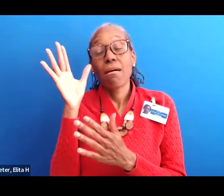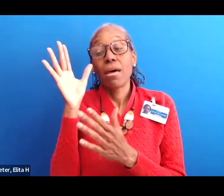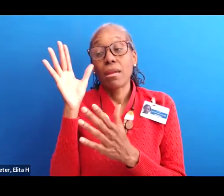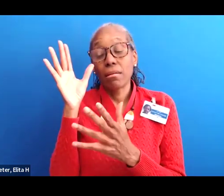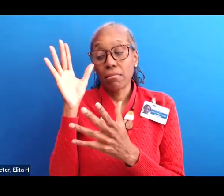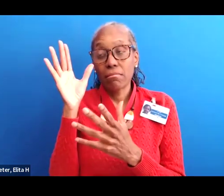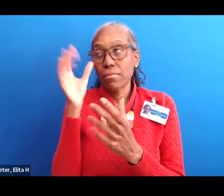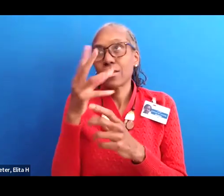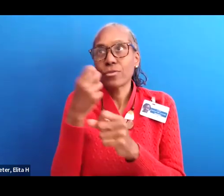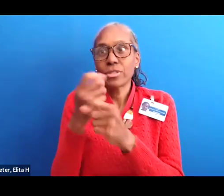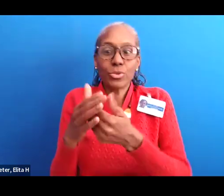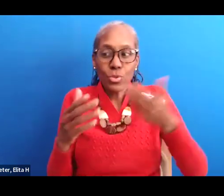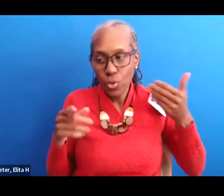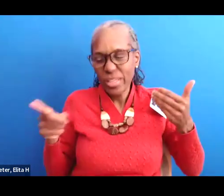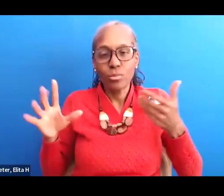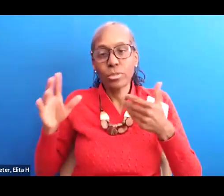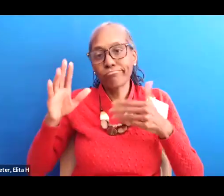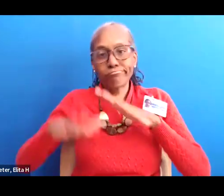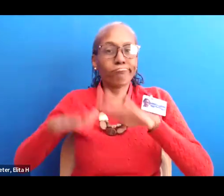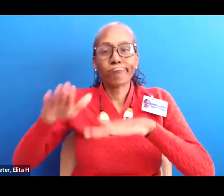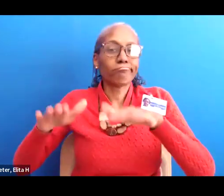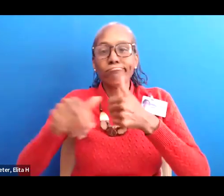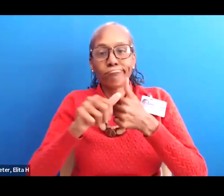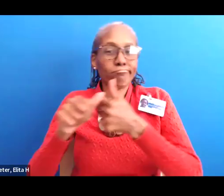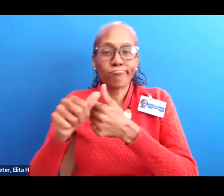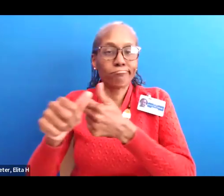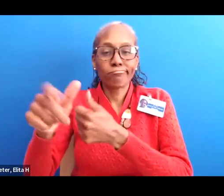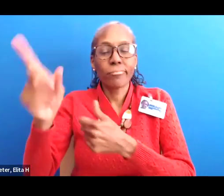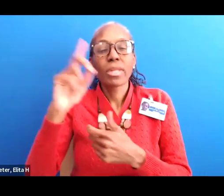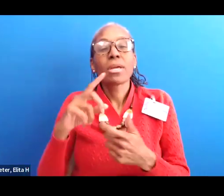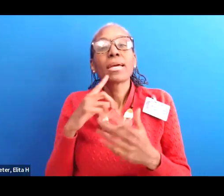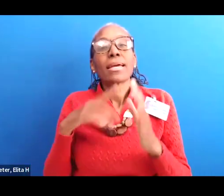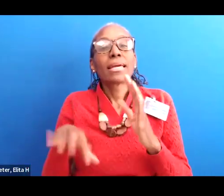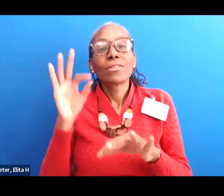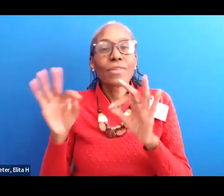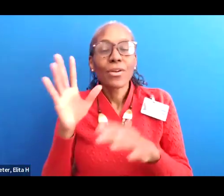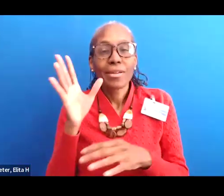years ago and he's finding his father along the way.